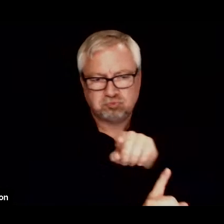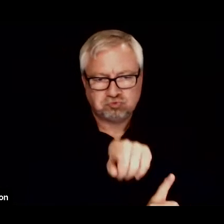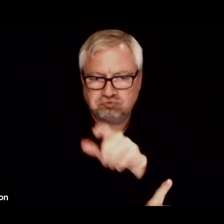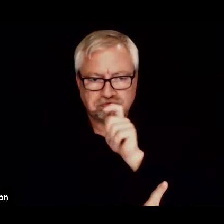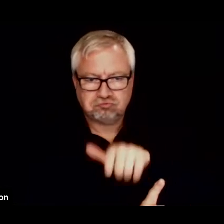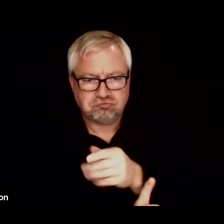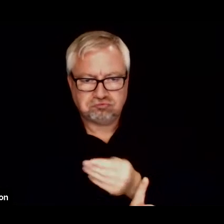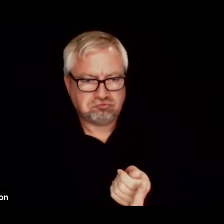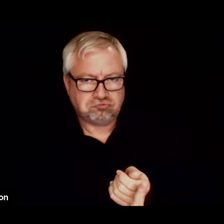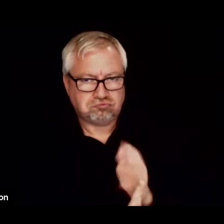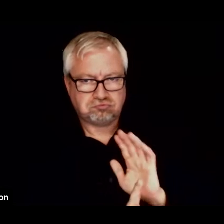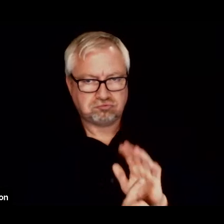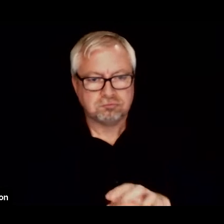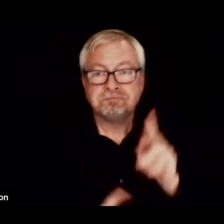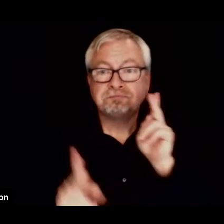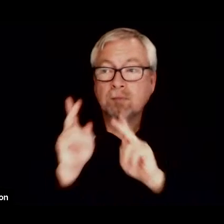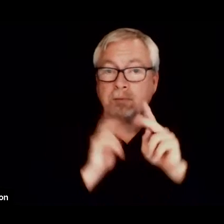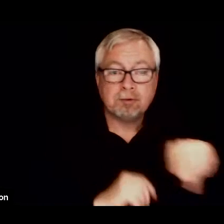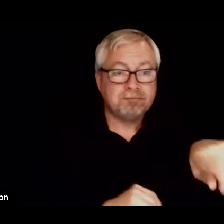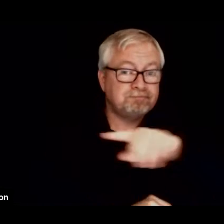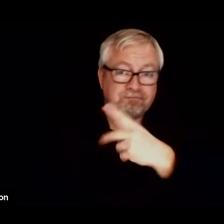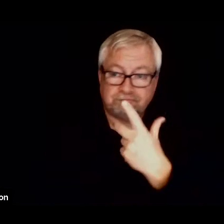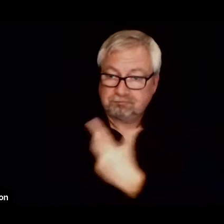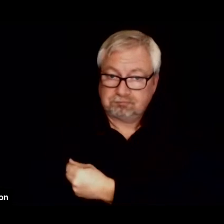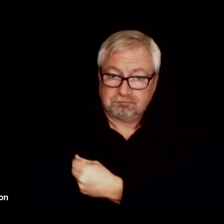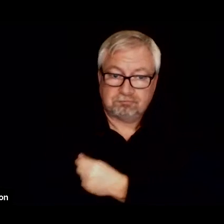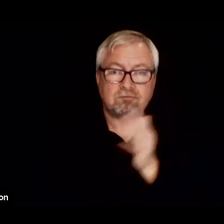are likely to be asked for their insurance information for these purposes